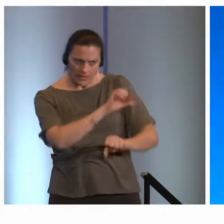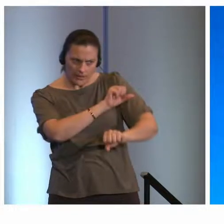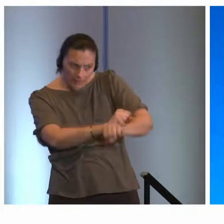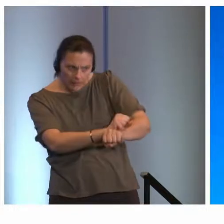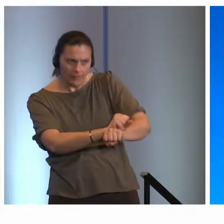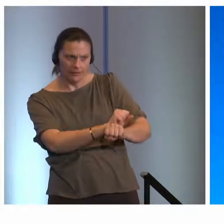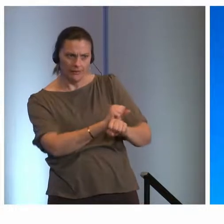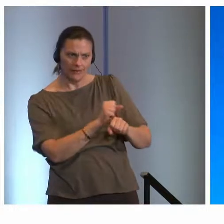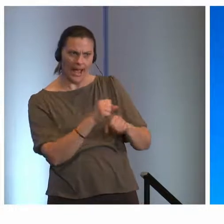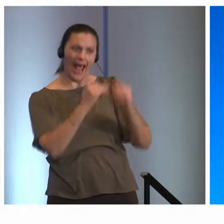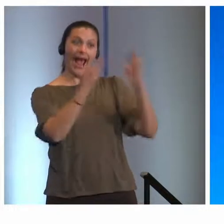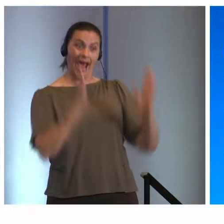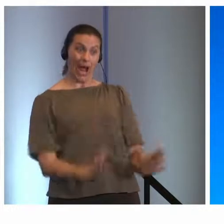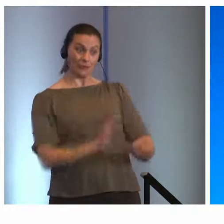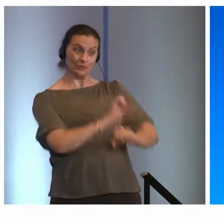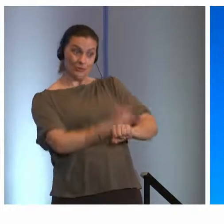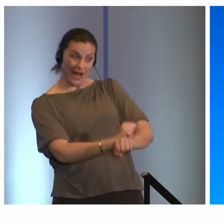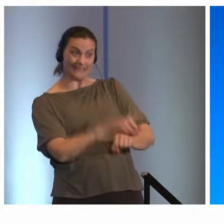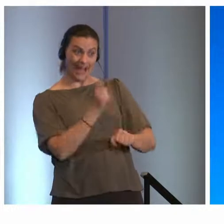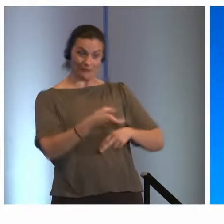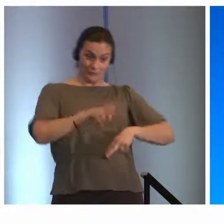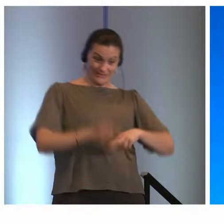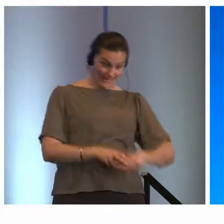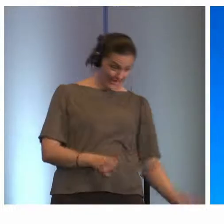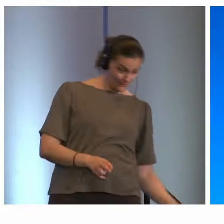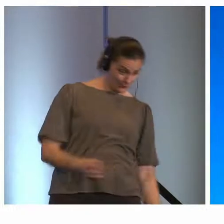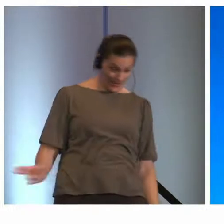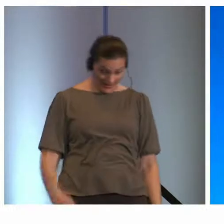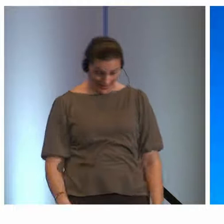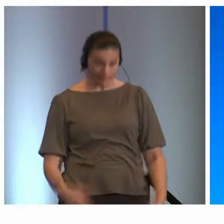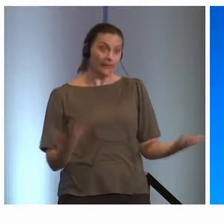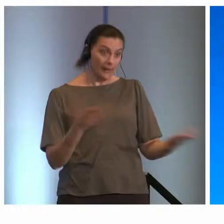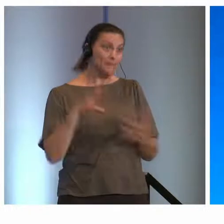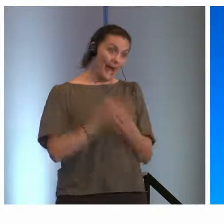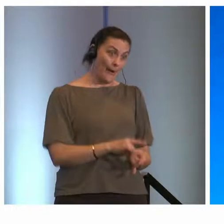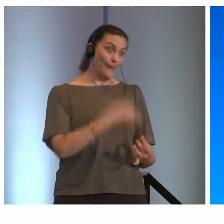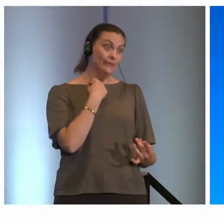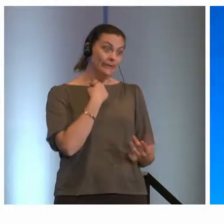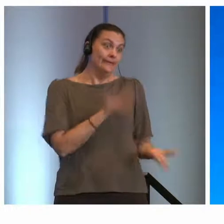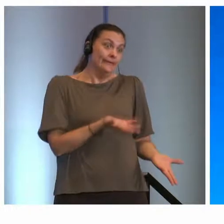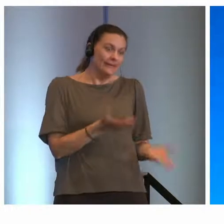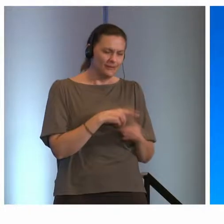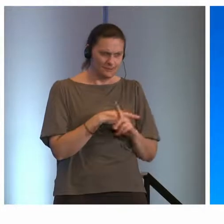Wheelchair bound or confined. Unless someone is on house arrest, and strapped to it, I don't think that is a thing